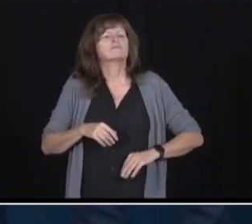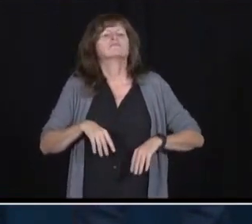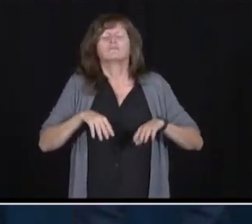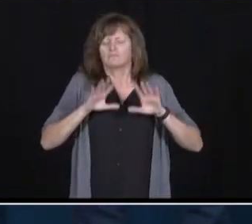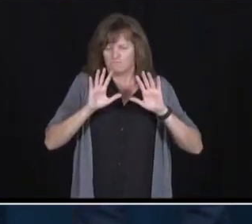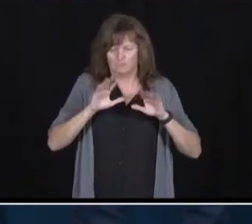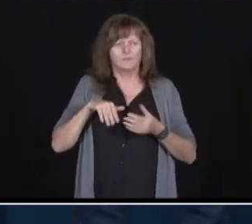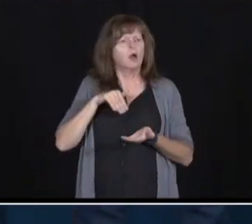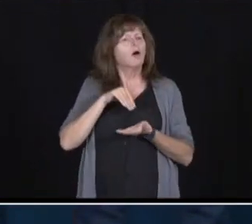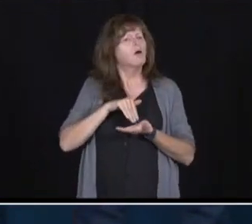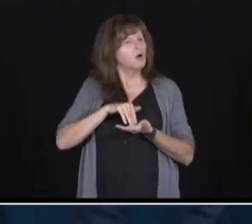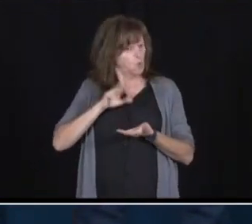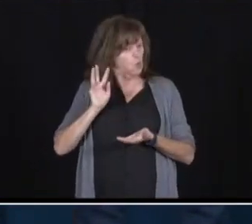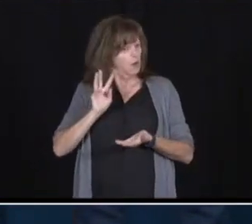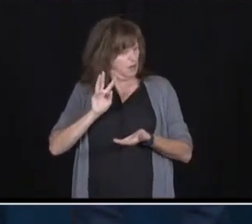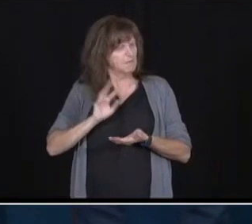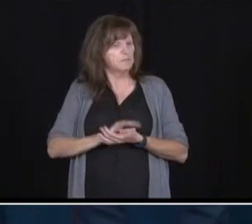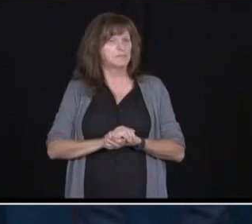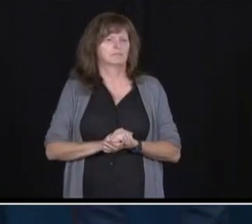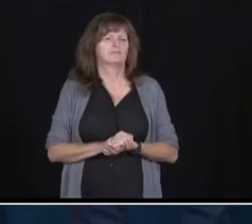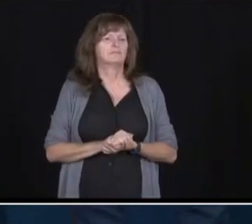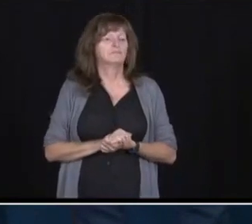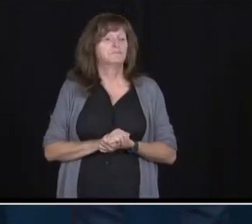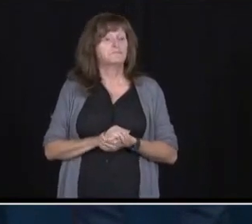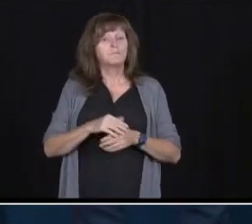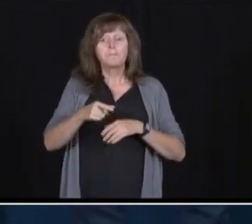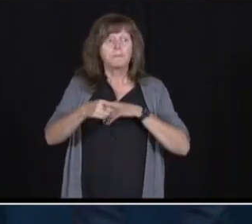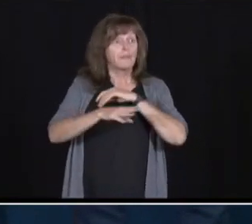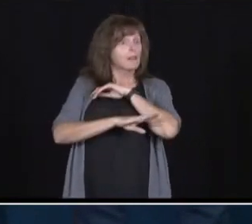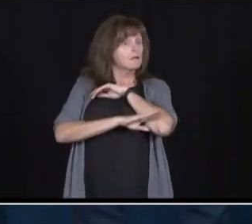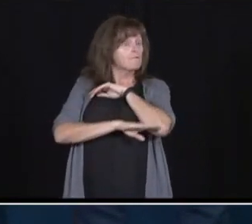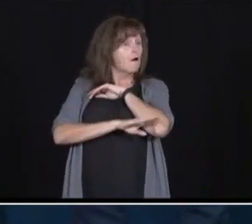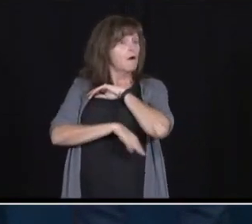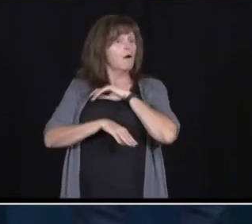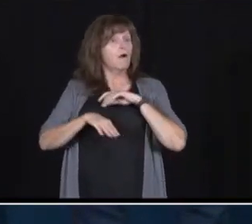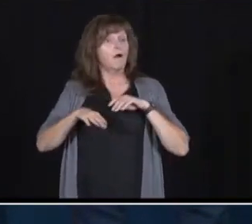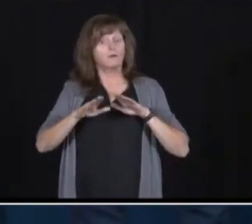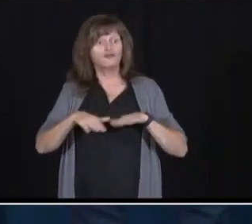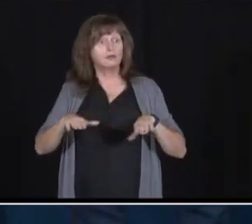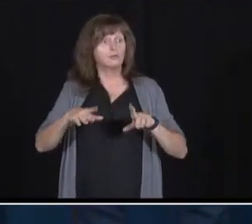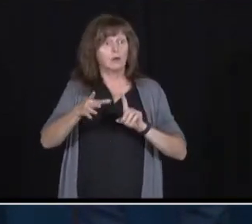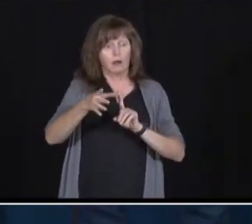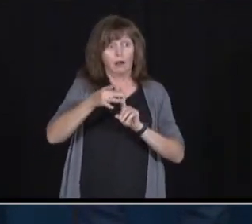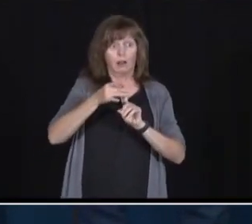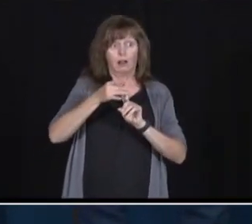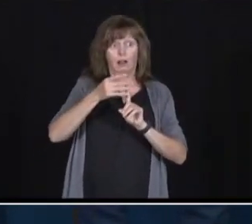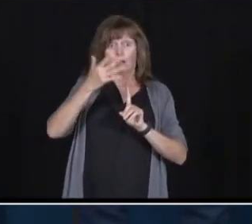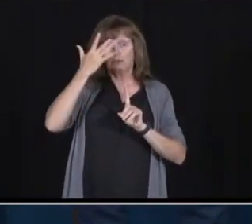And we understand when we are doing special the fall, when kids get ill, there are many reasons I get ill.